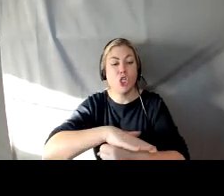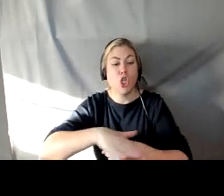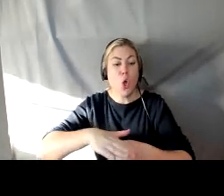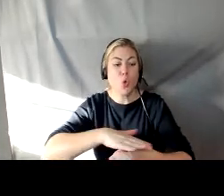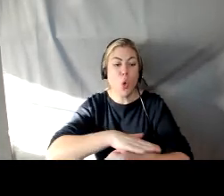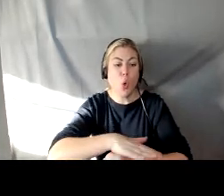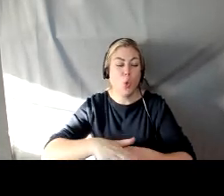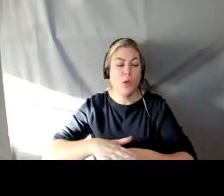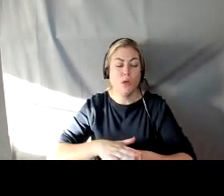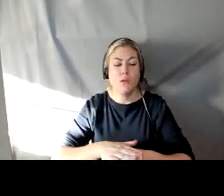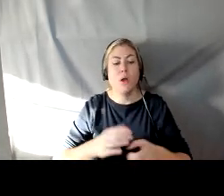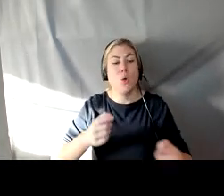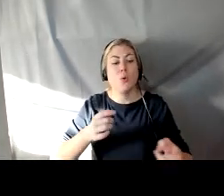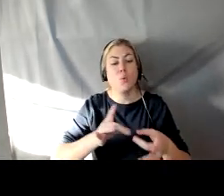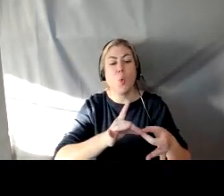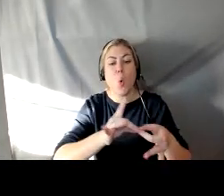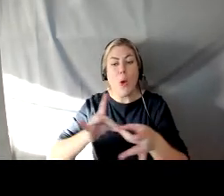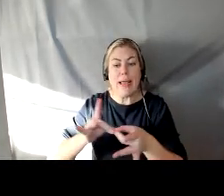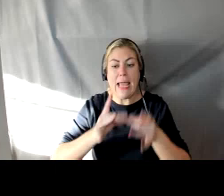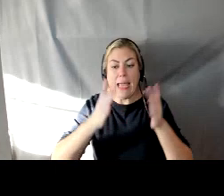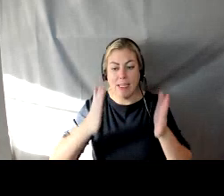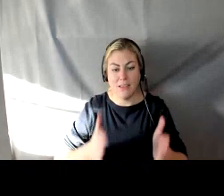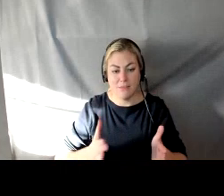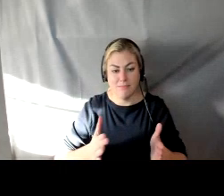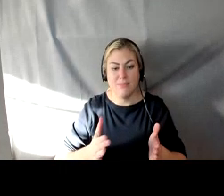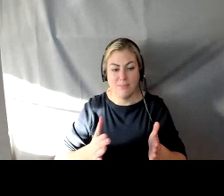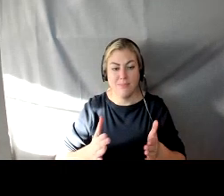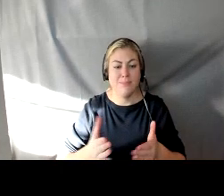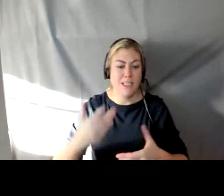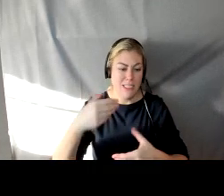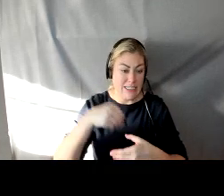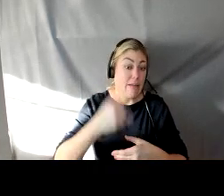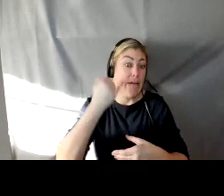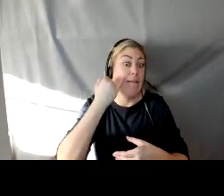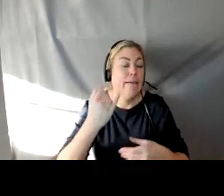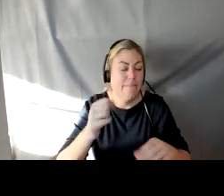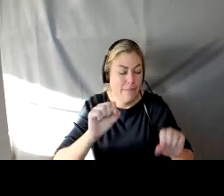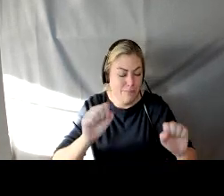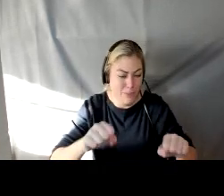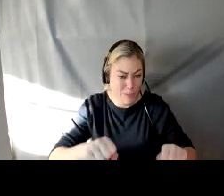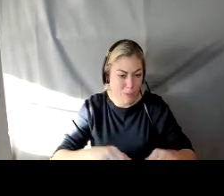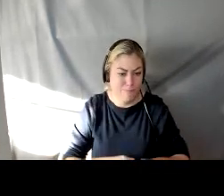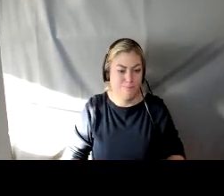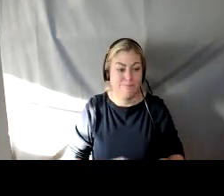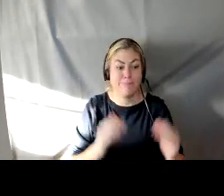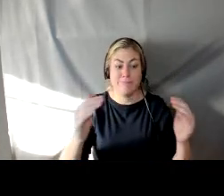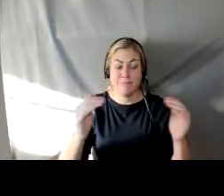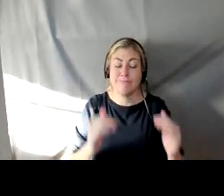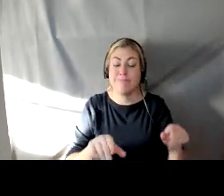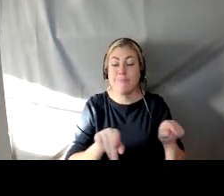national heritage area if one is established here and public support. Next slide please.